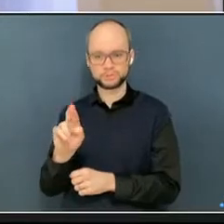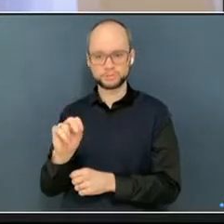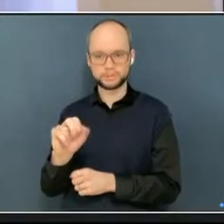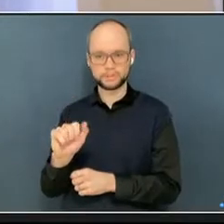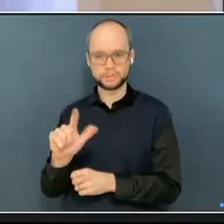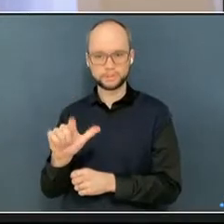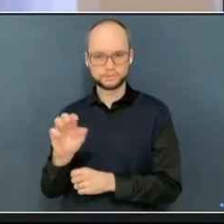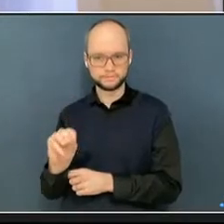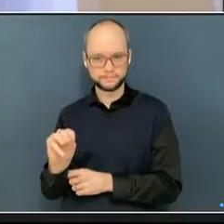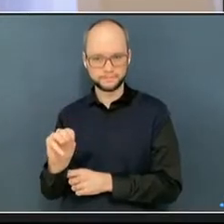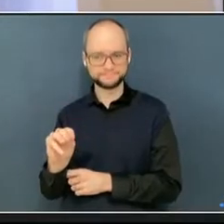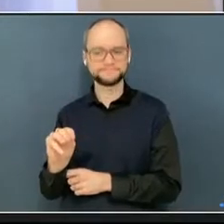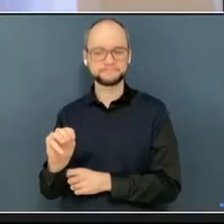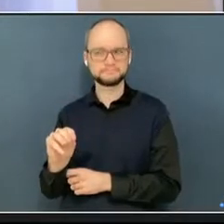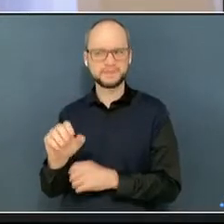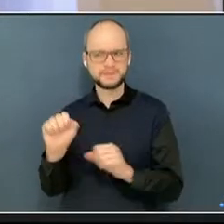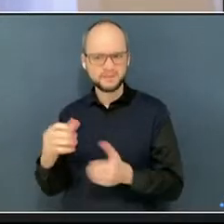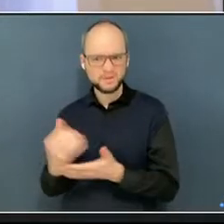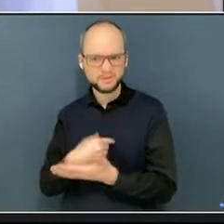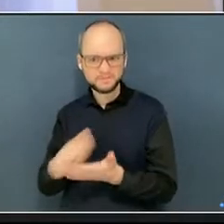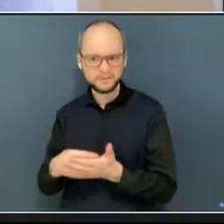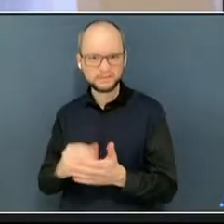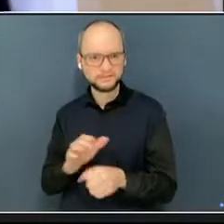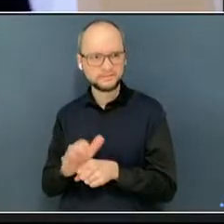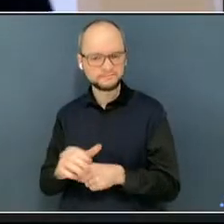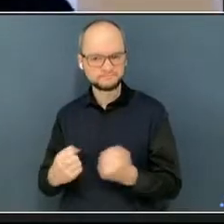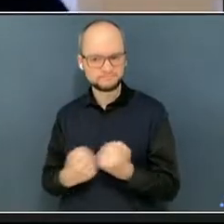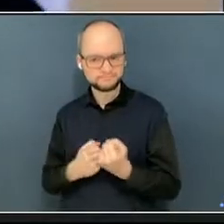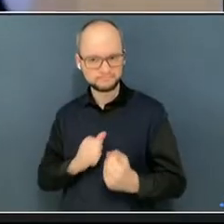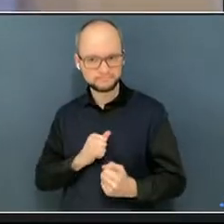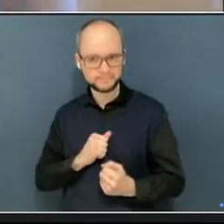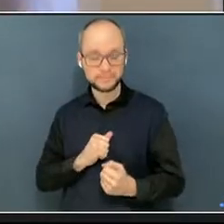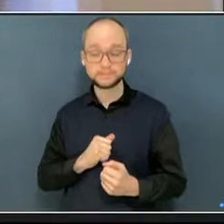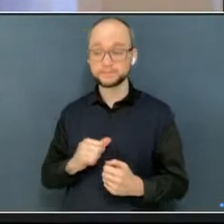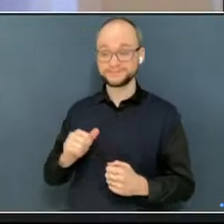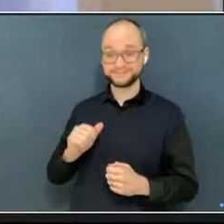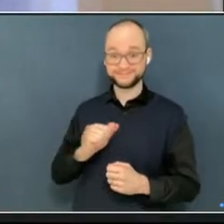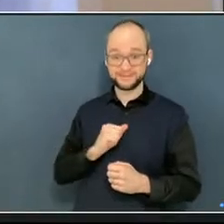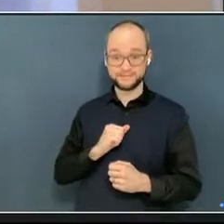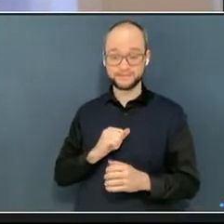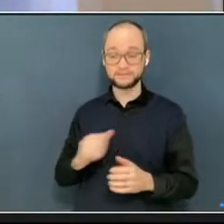move to Manhattan but John and Mary will live at the house and manage the farm.